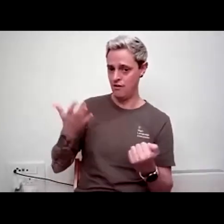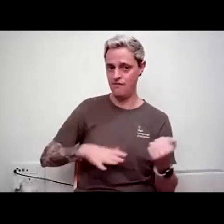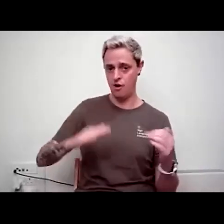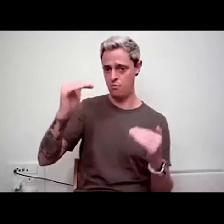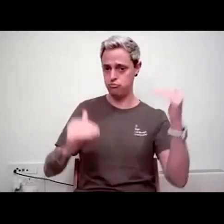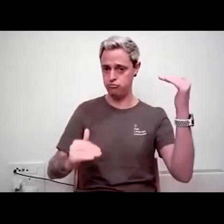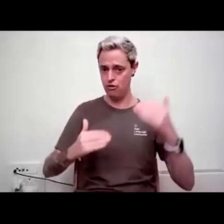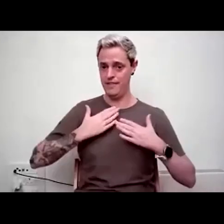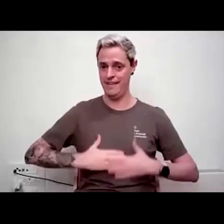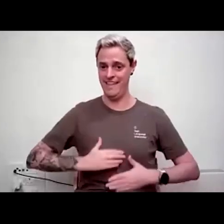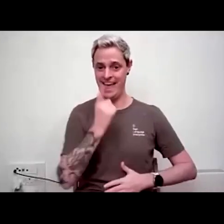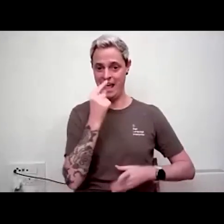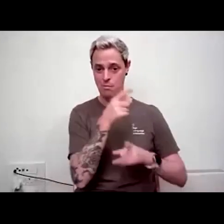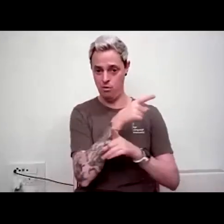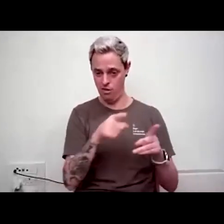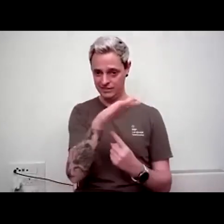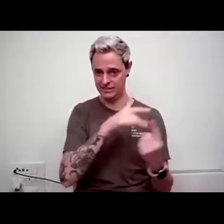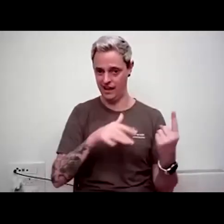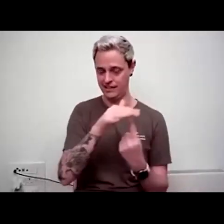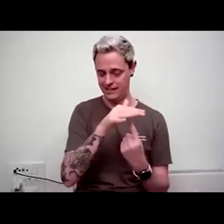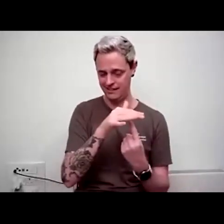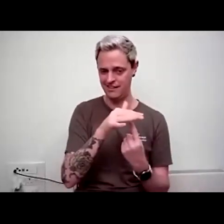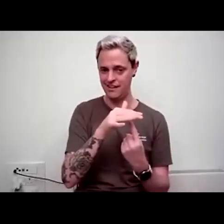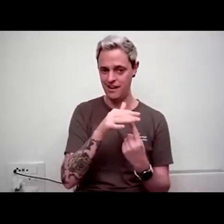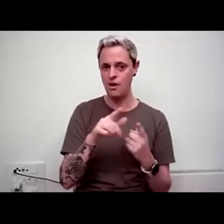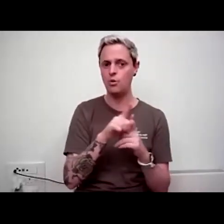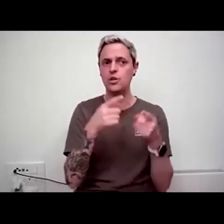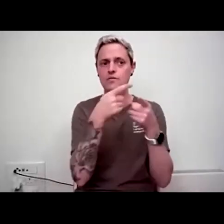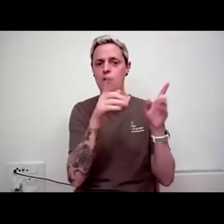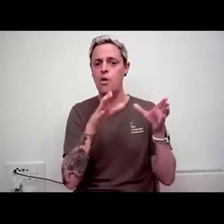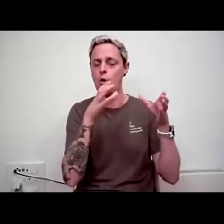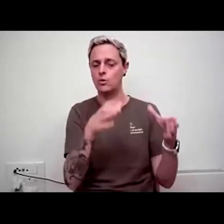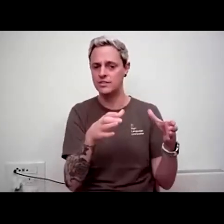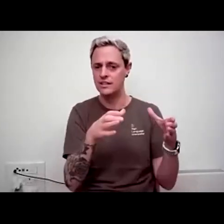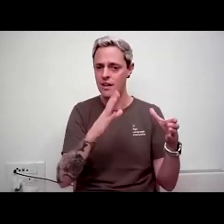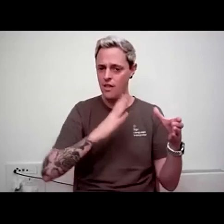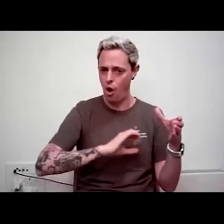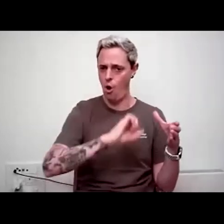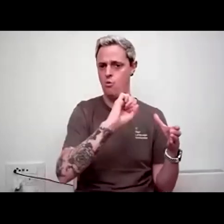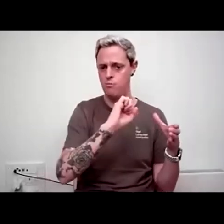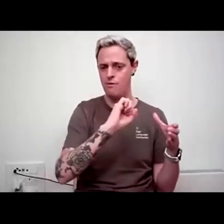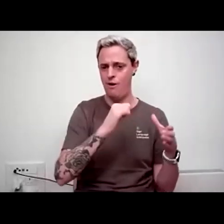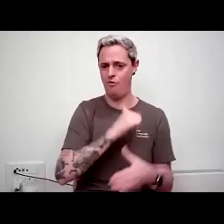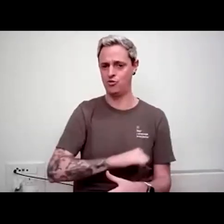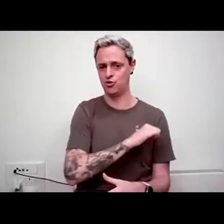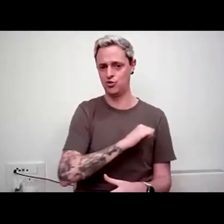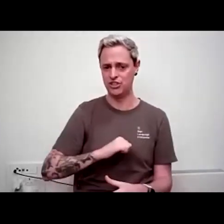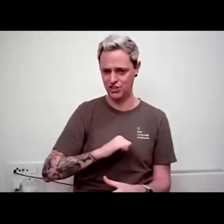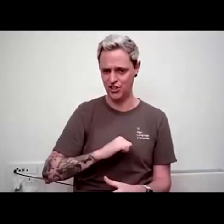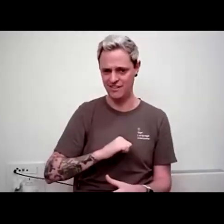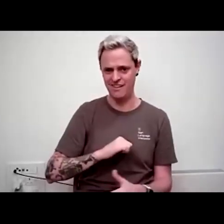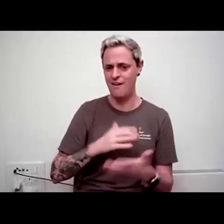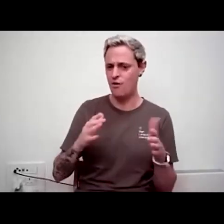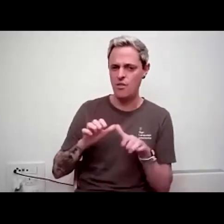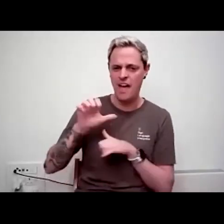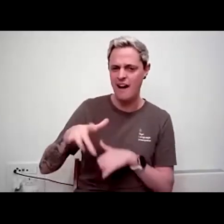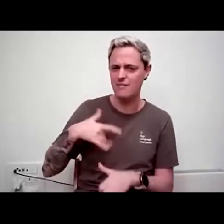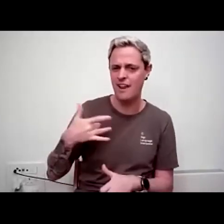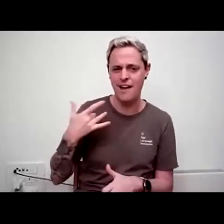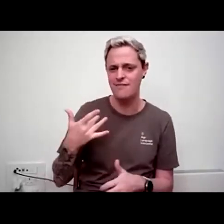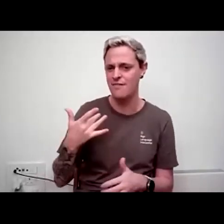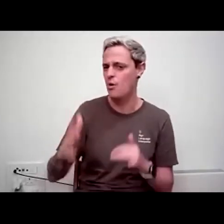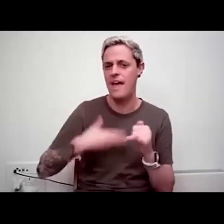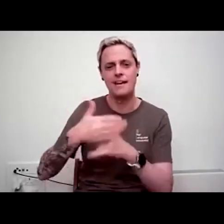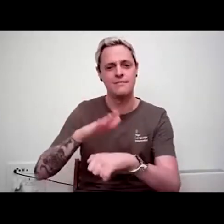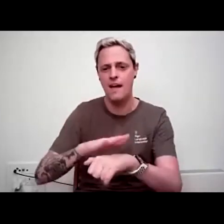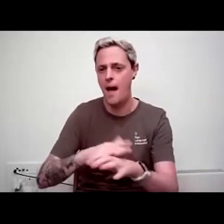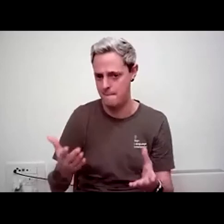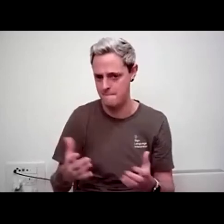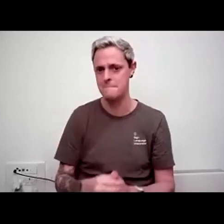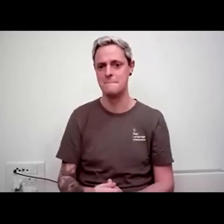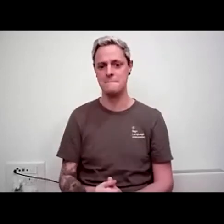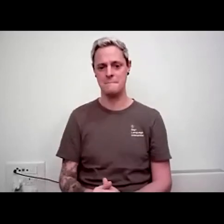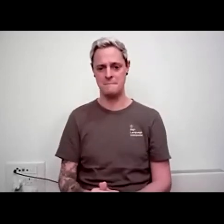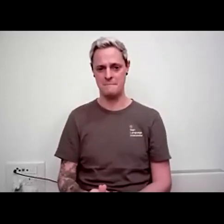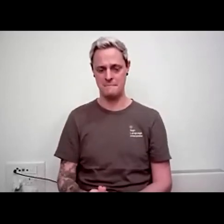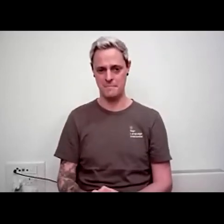and even against the ableist hopes of much Christian eschatology - that is hope for the afterlife or for the end of time.